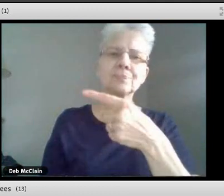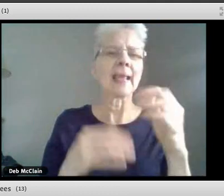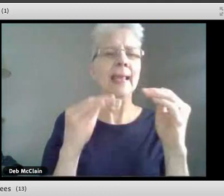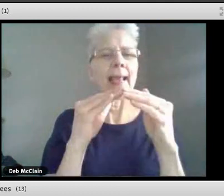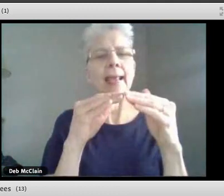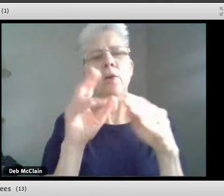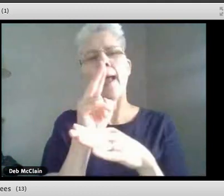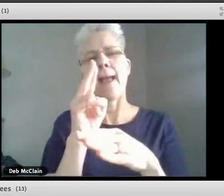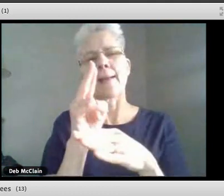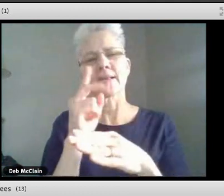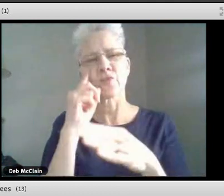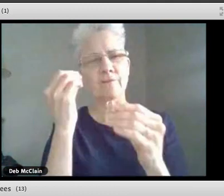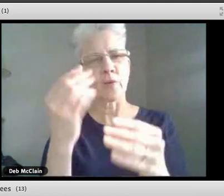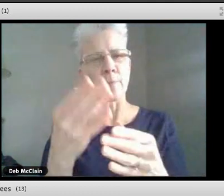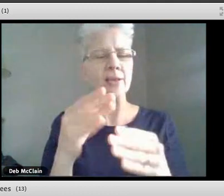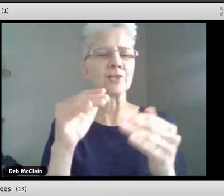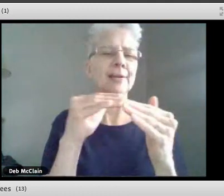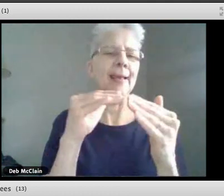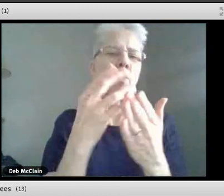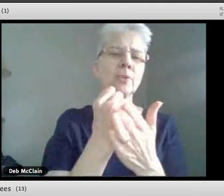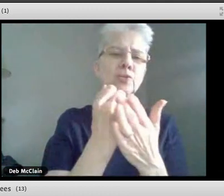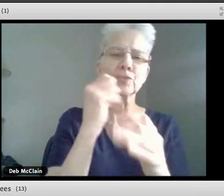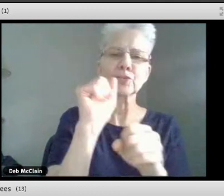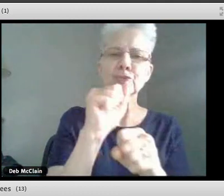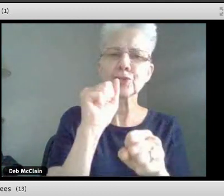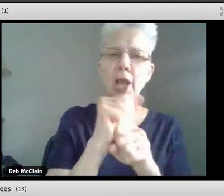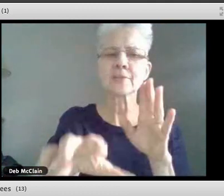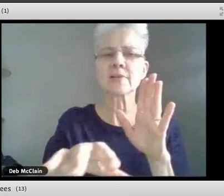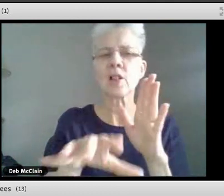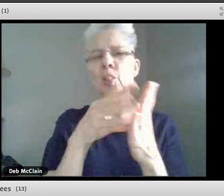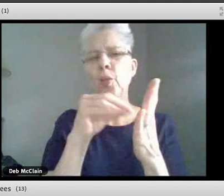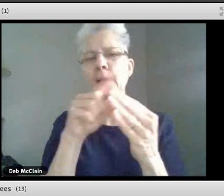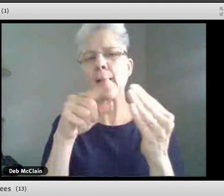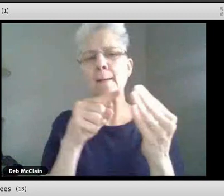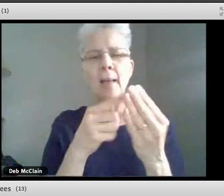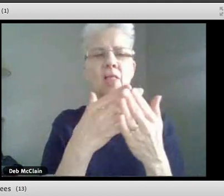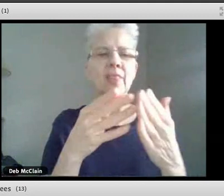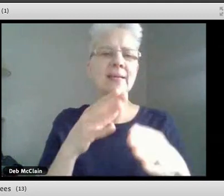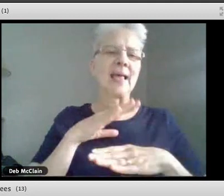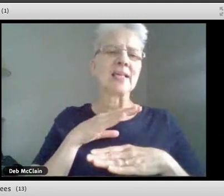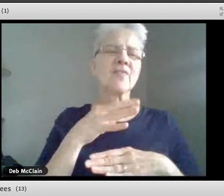for finding out about the world, for satisfying your curiosity about things, right?